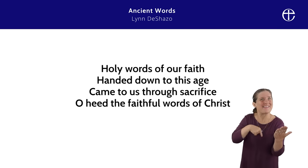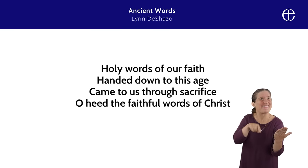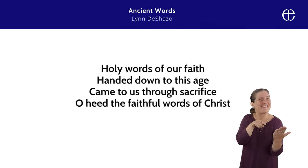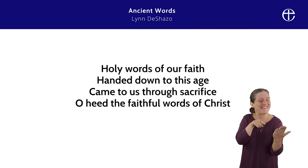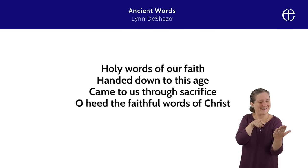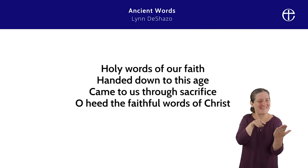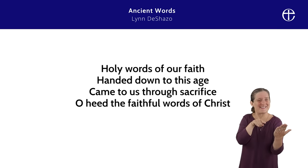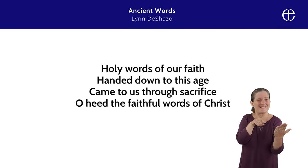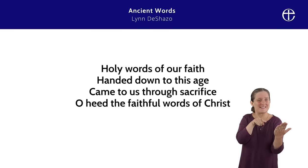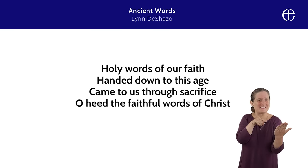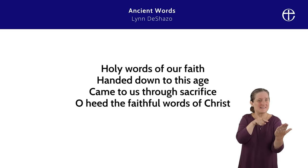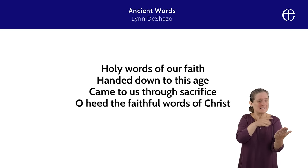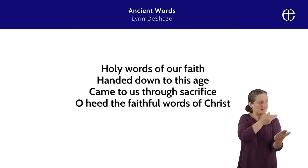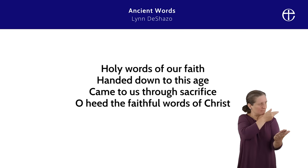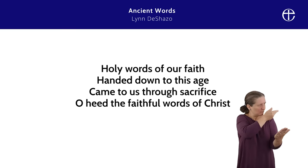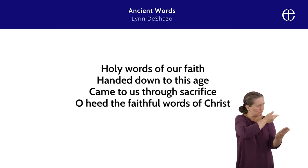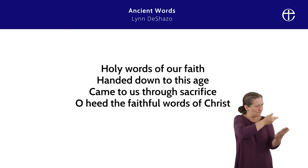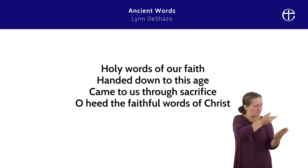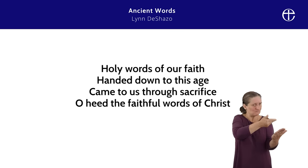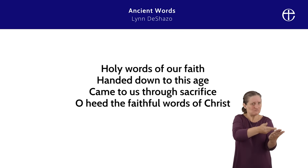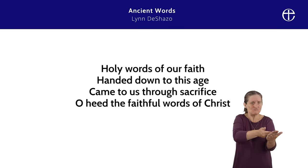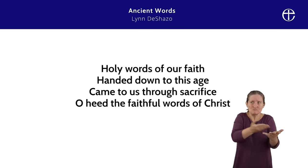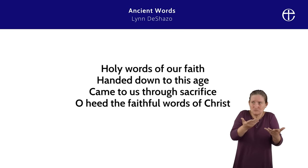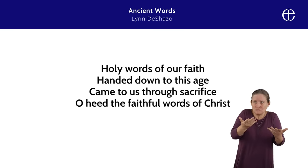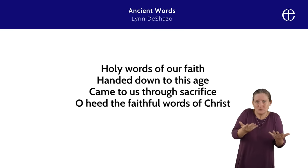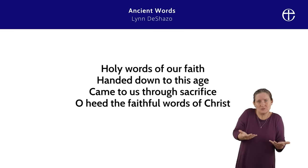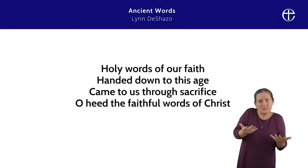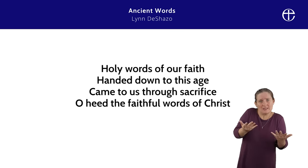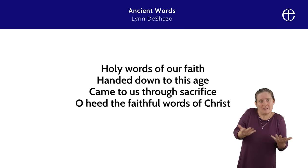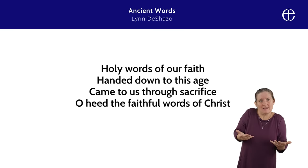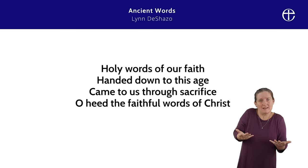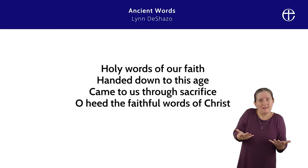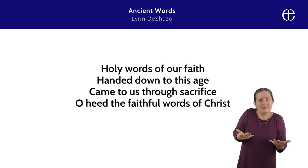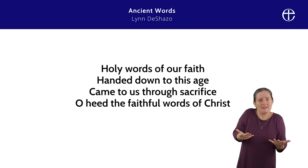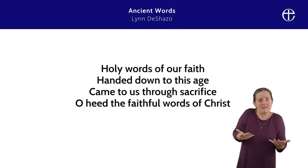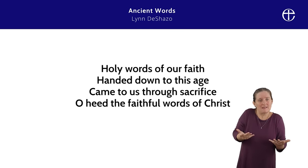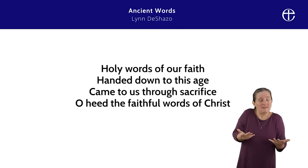Handed down to this age